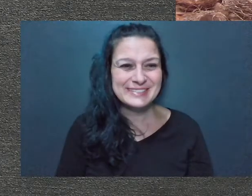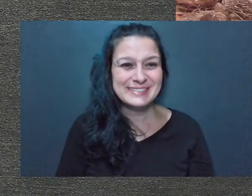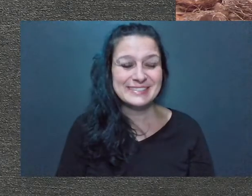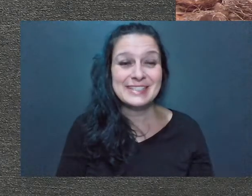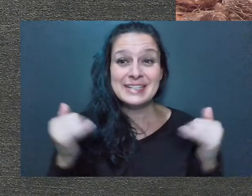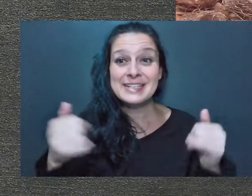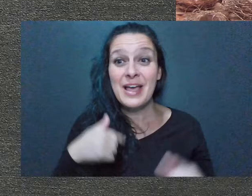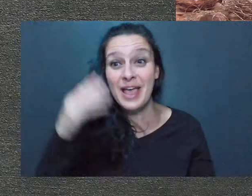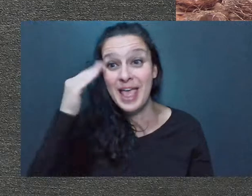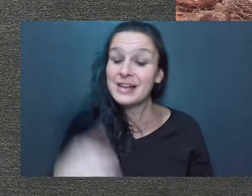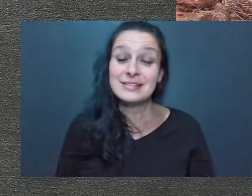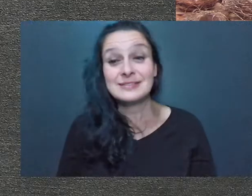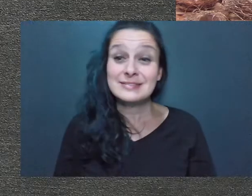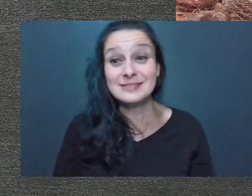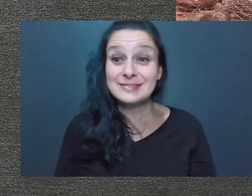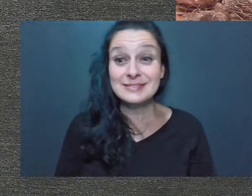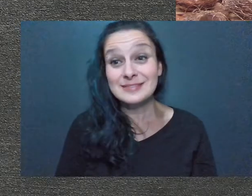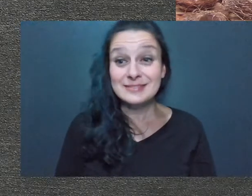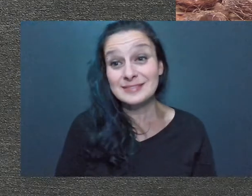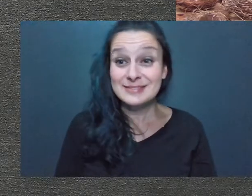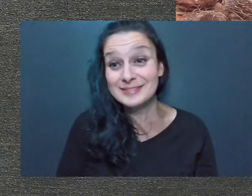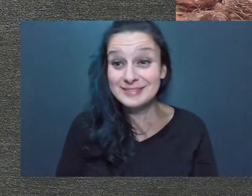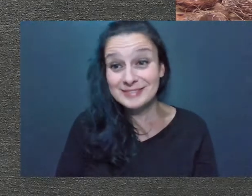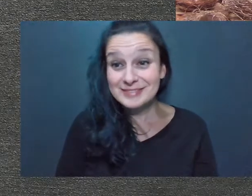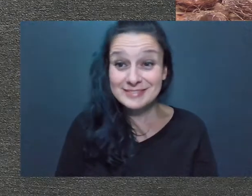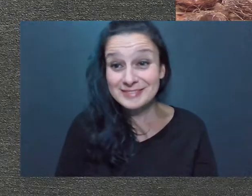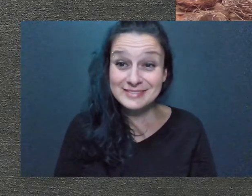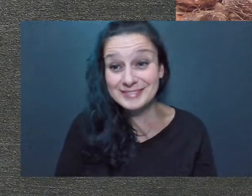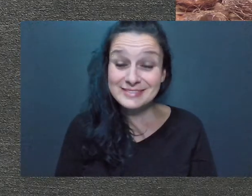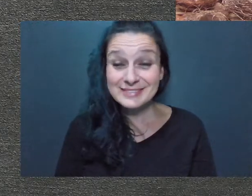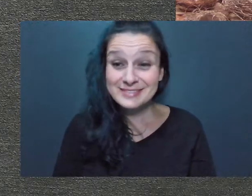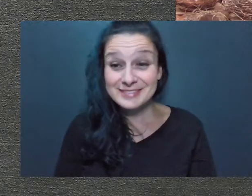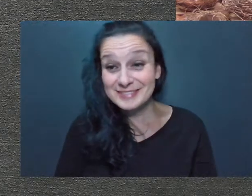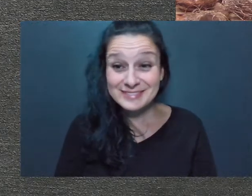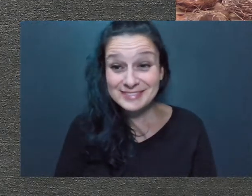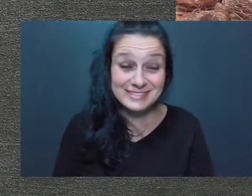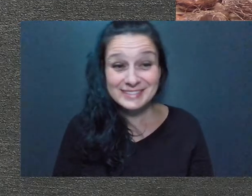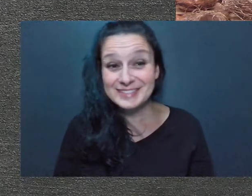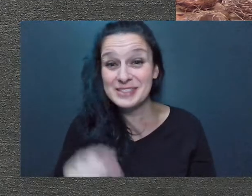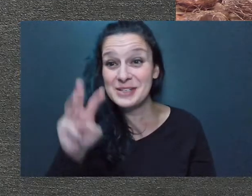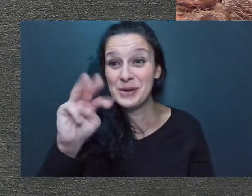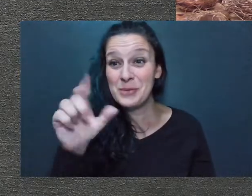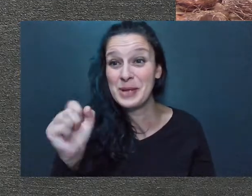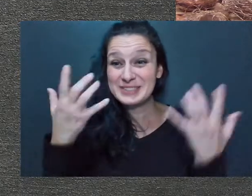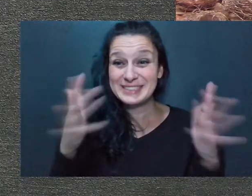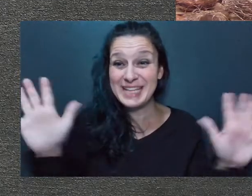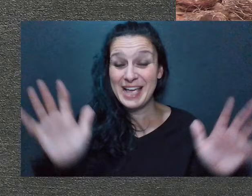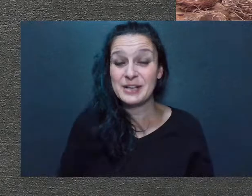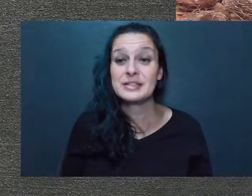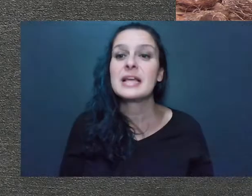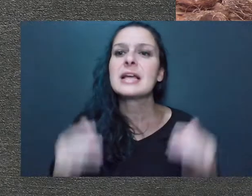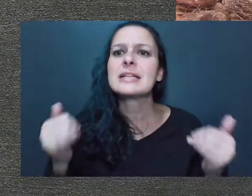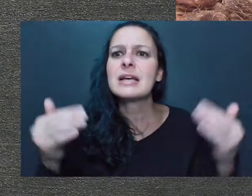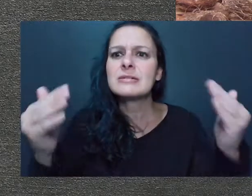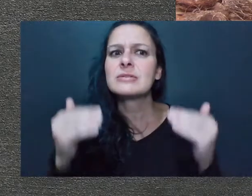Now shake your head. Get your wiggles out. Shake your head. Okay, now what?